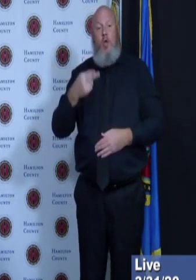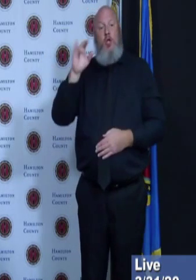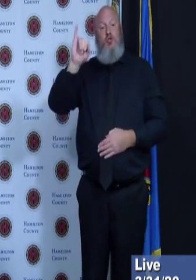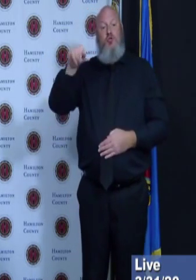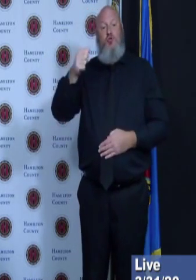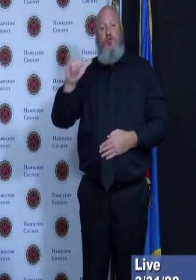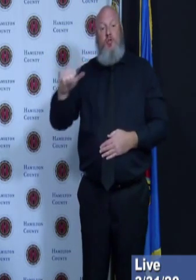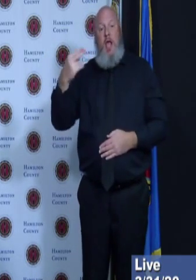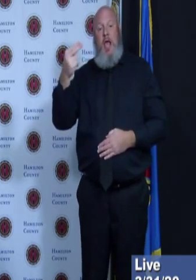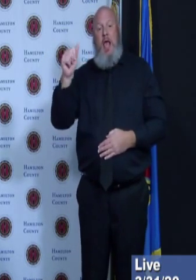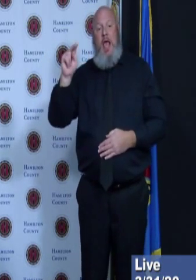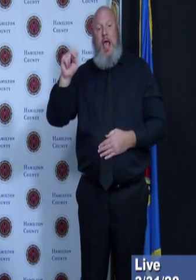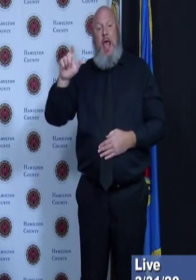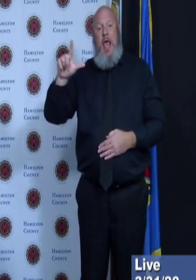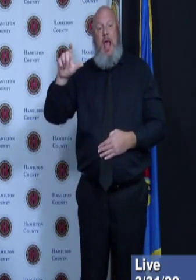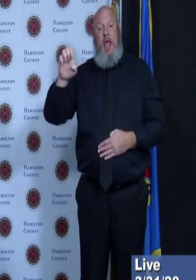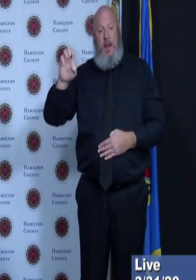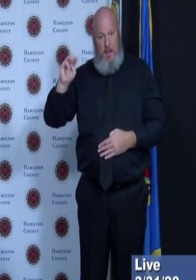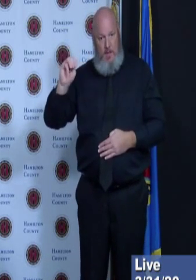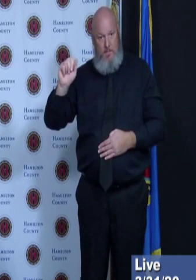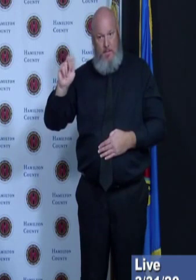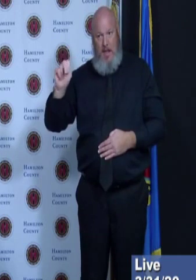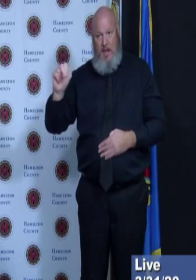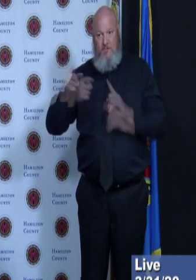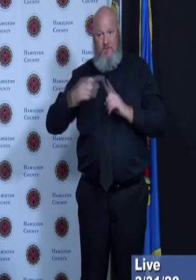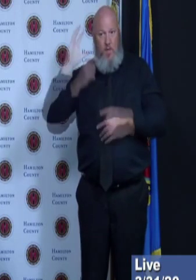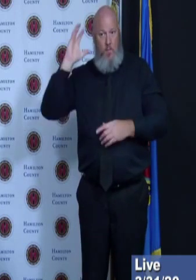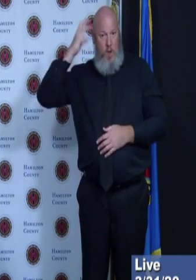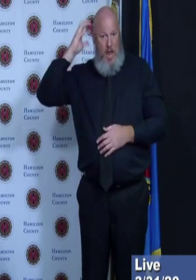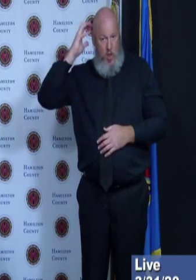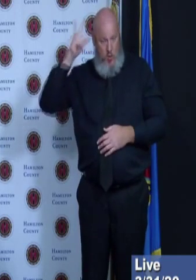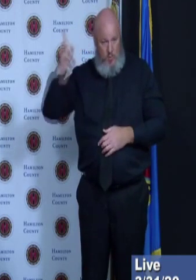the podium you mentioned Cincinnati announced furloughs yesterday as the